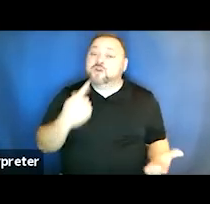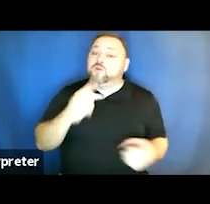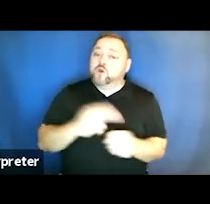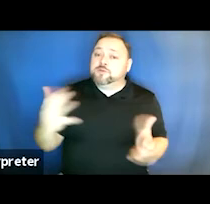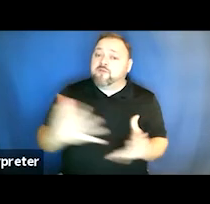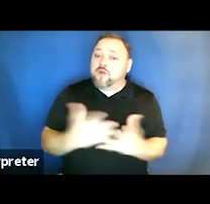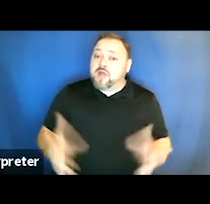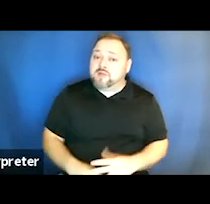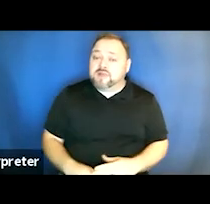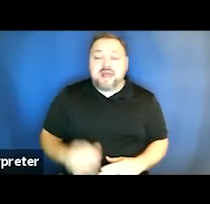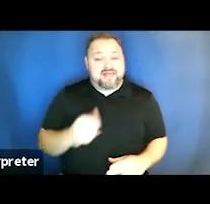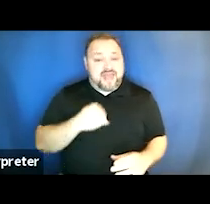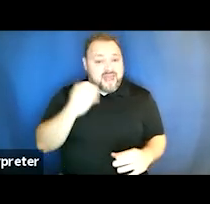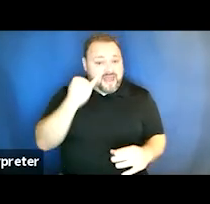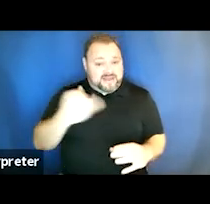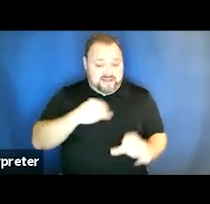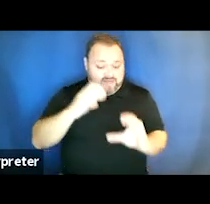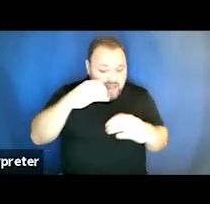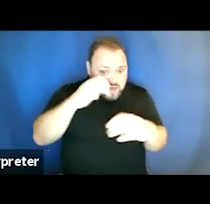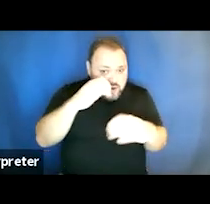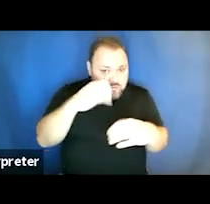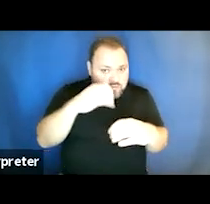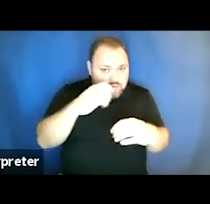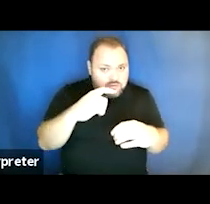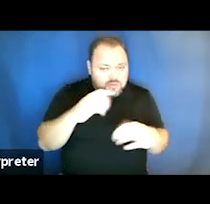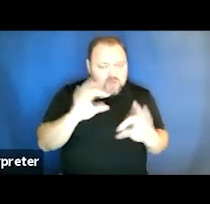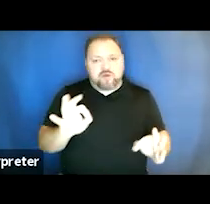The kaleidoscope is perfect because it will change moment-to-moment,